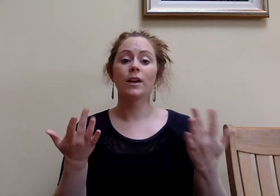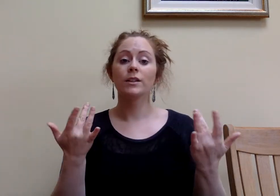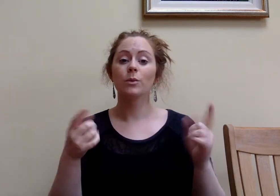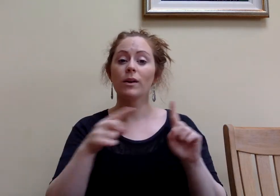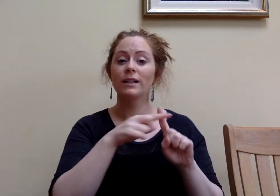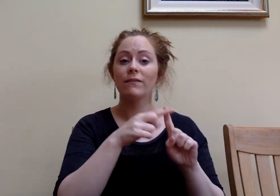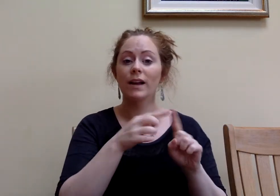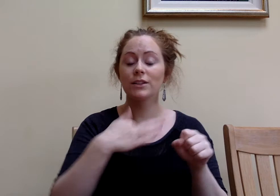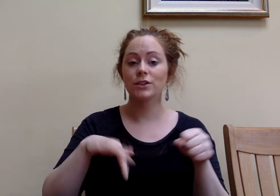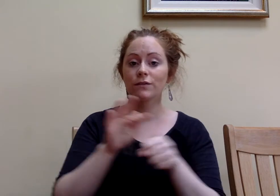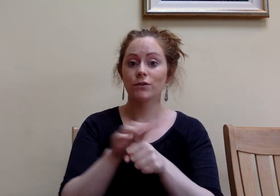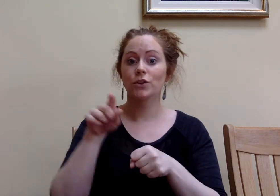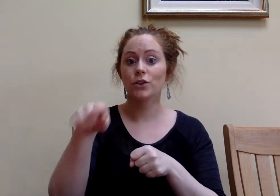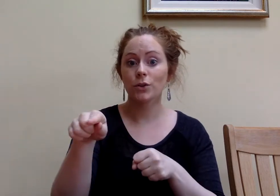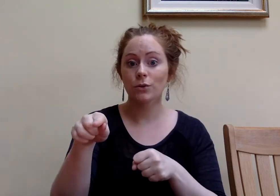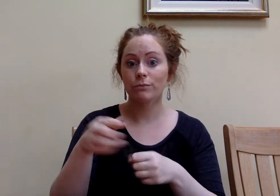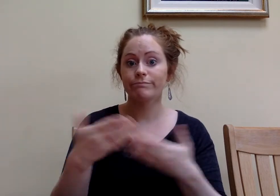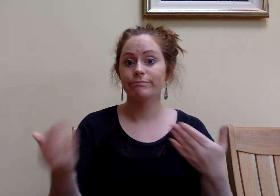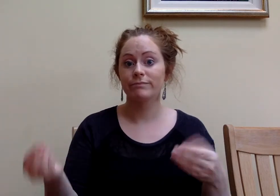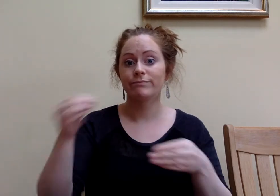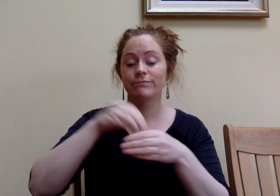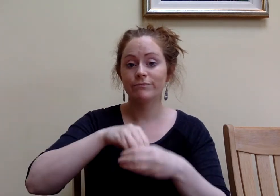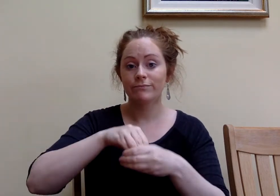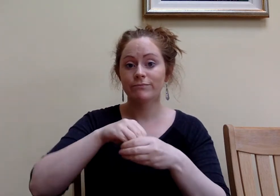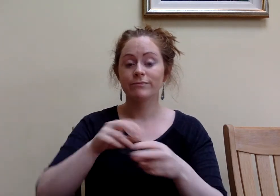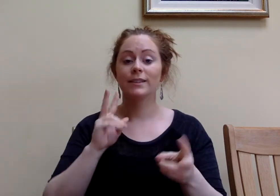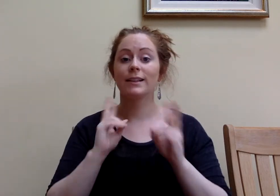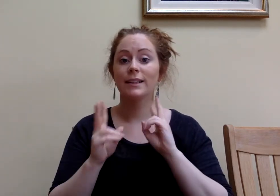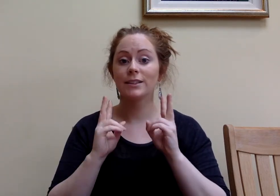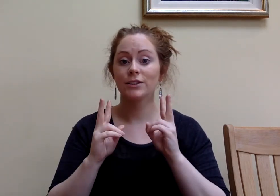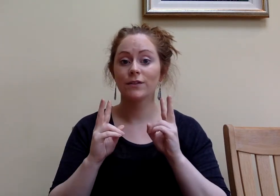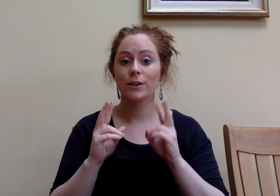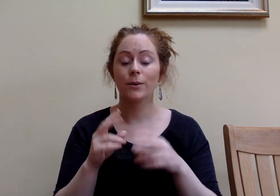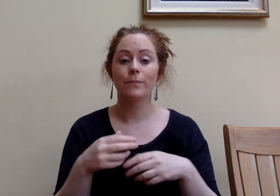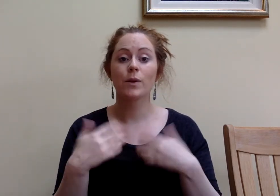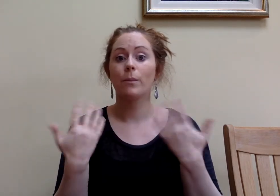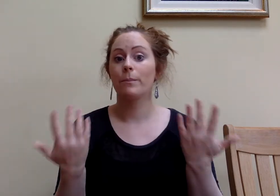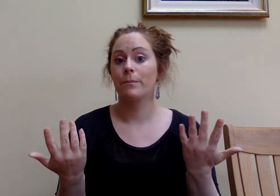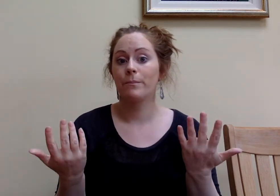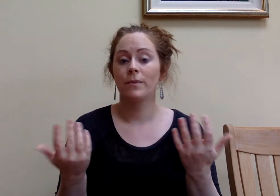What advantages are there for you of being involved in this research?!